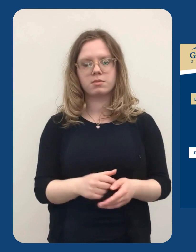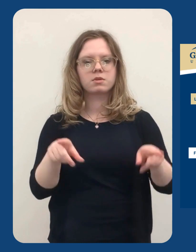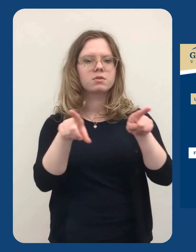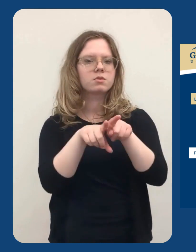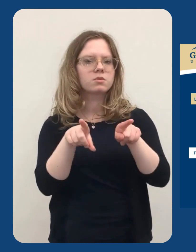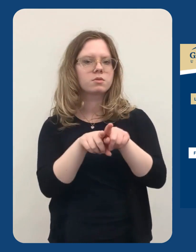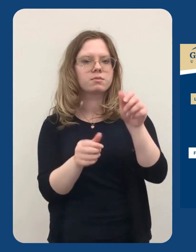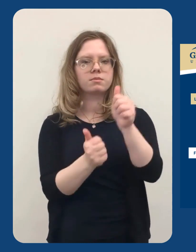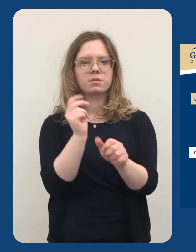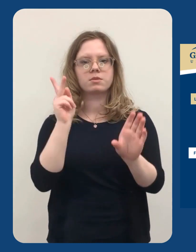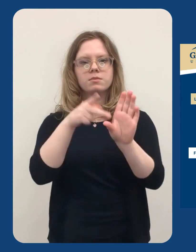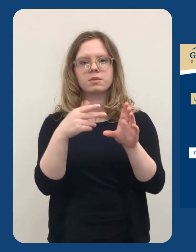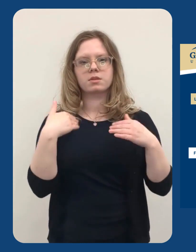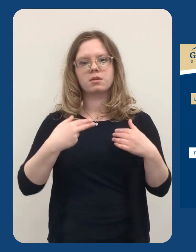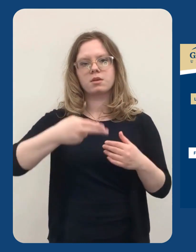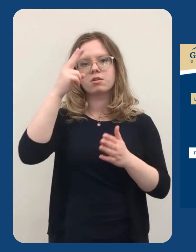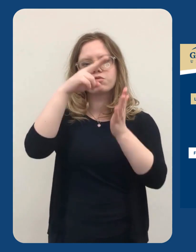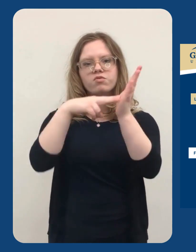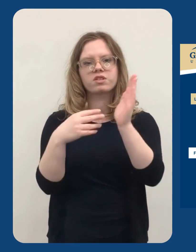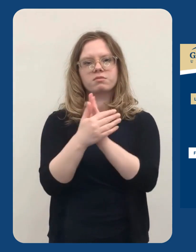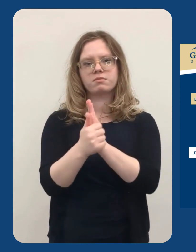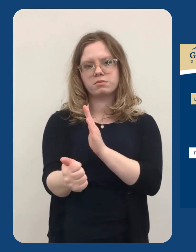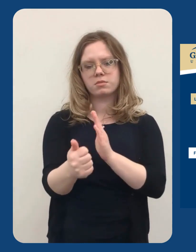2. Majority had high reading proficiency